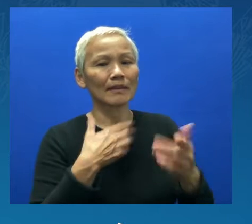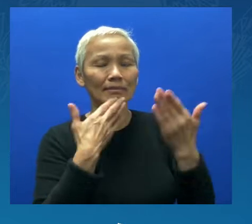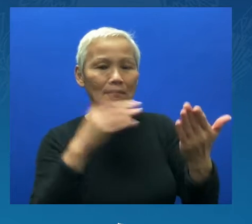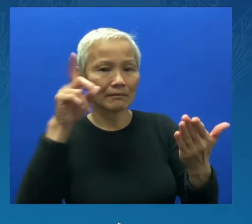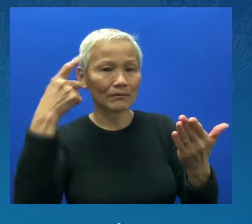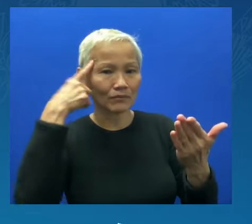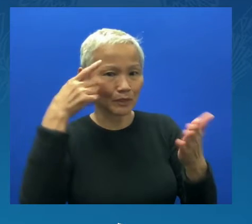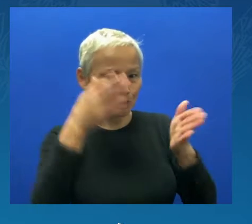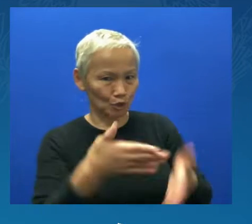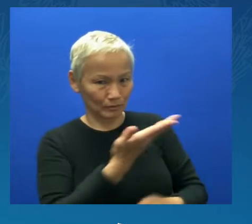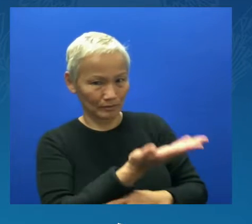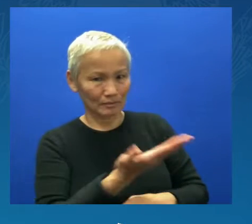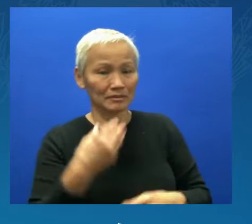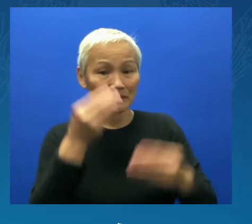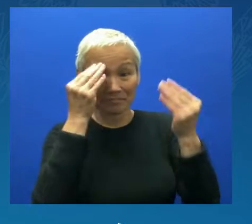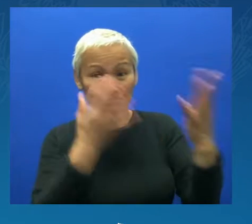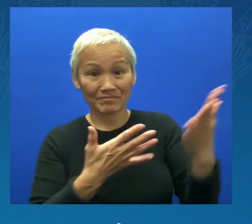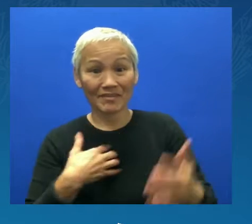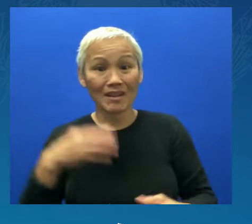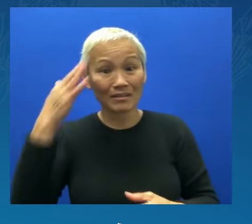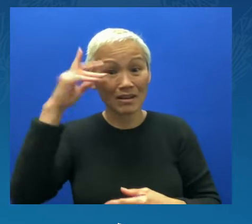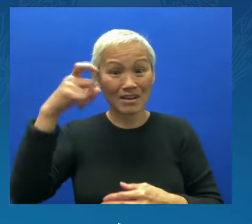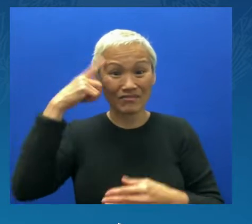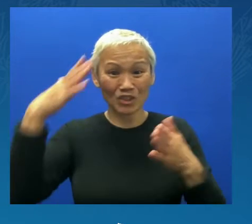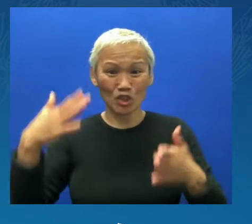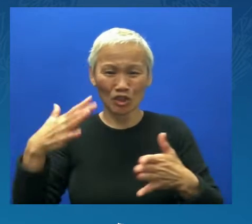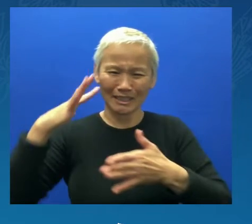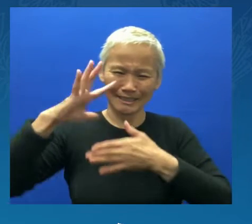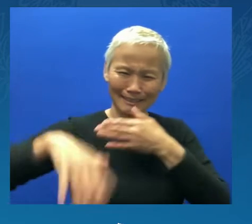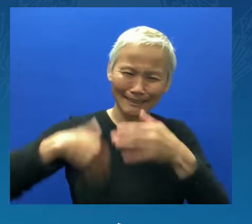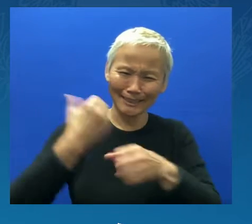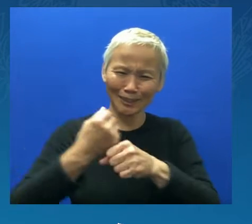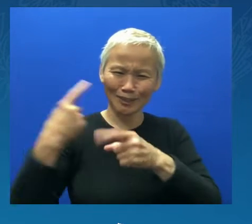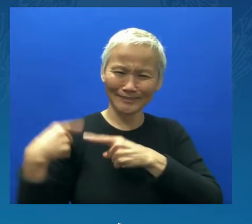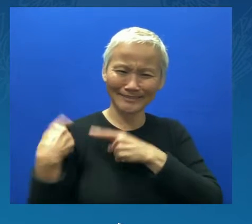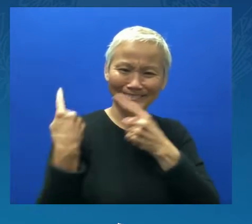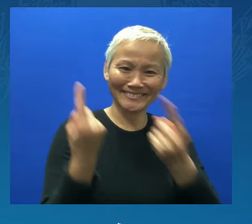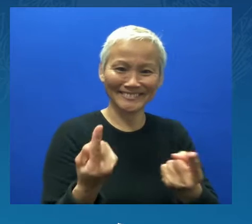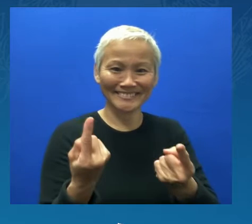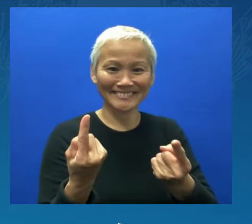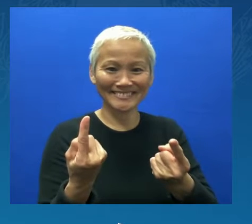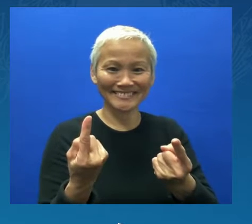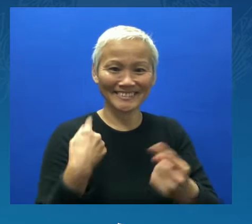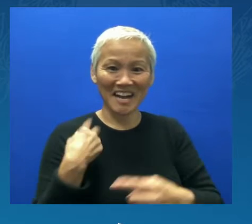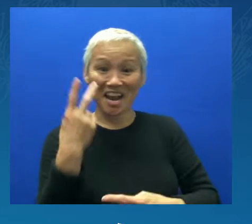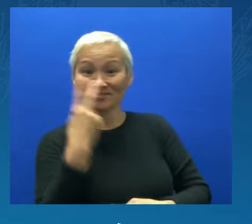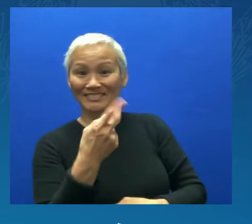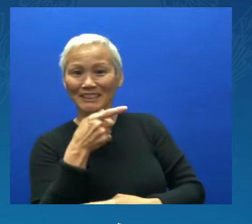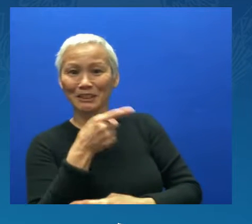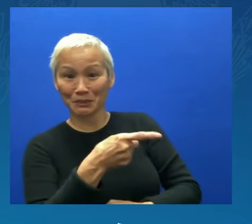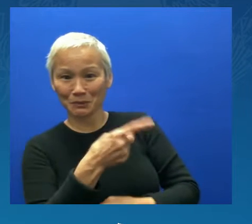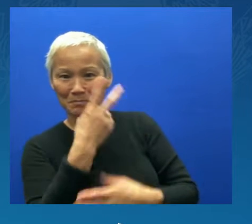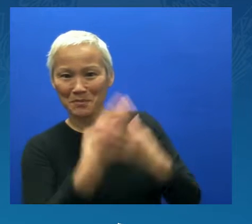I have seen her when the cameras are on and when the cameras are off. And she is always fighting